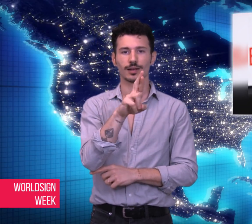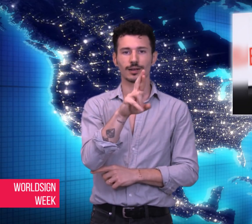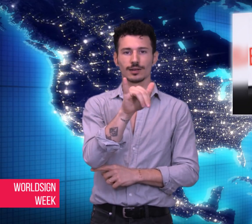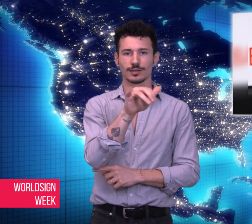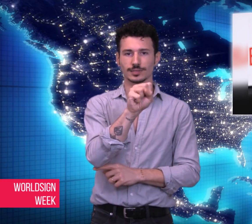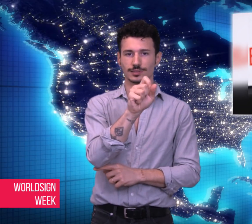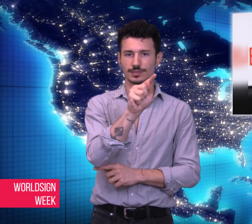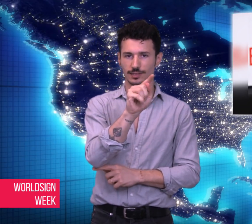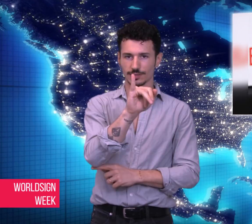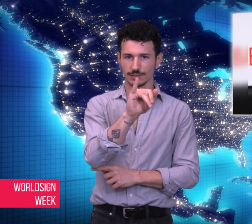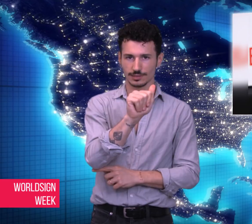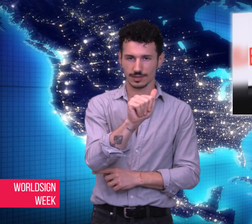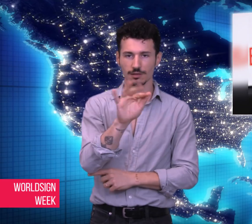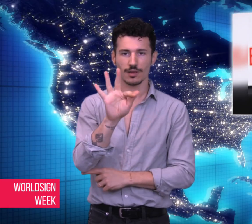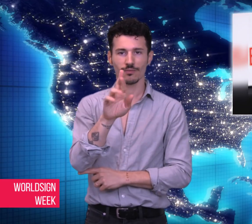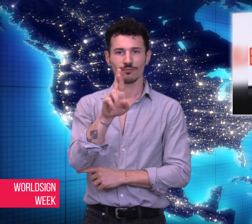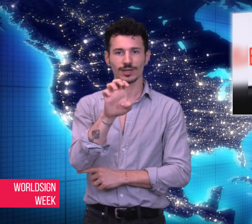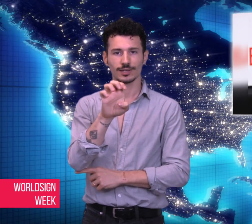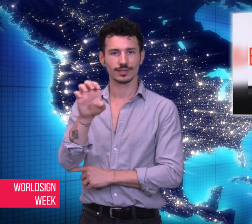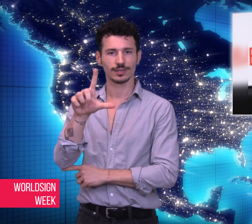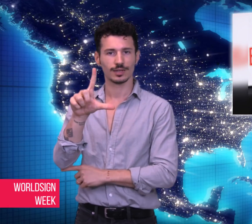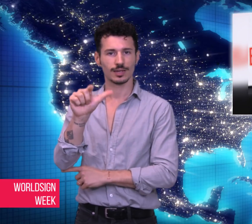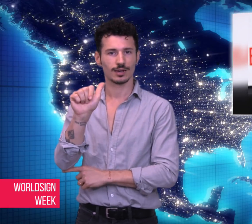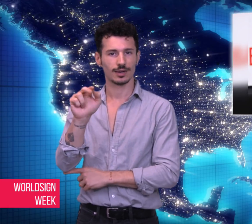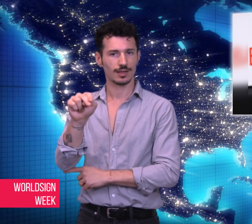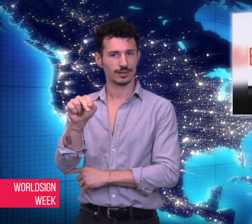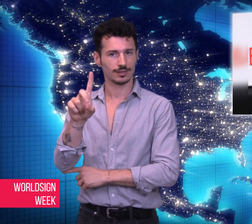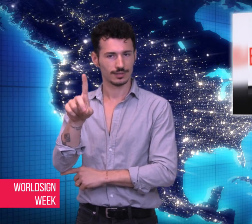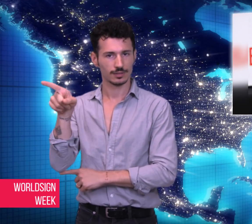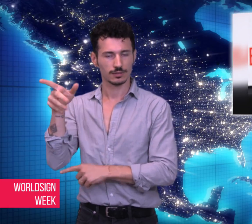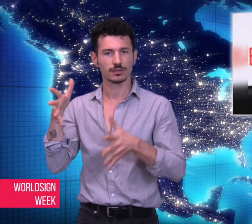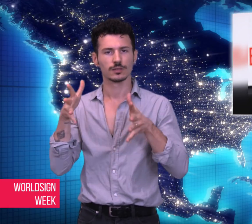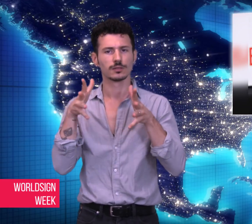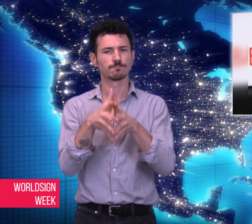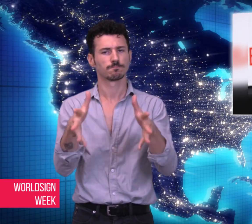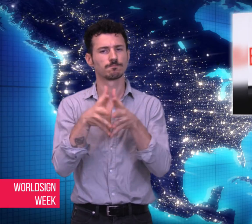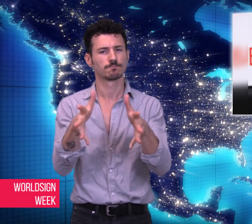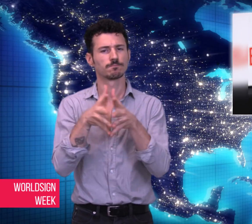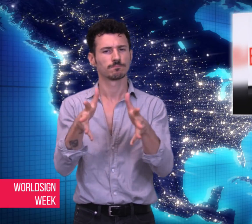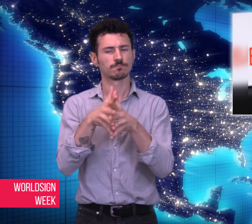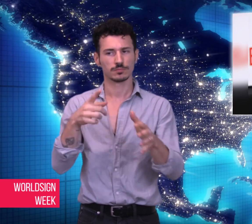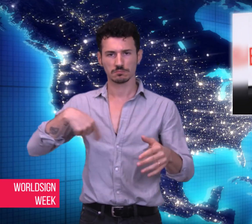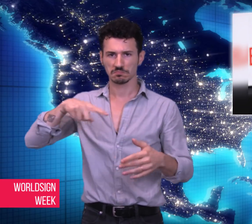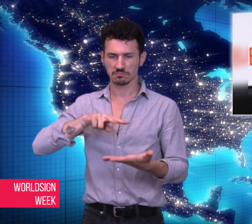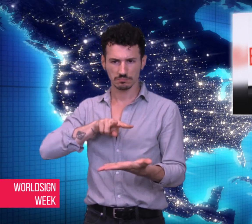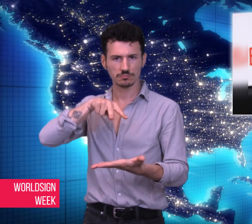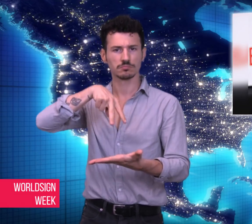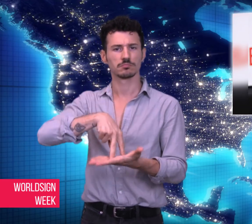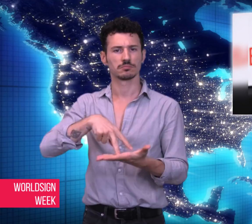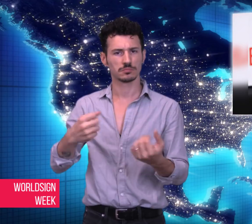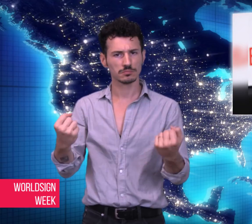Saudi Arabia. Saudi state television reported the Education Ministry was